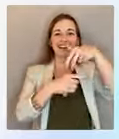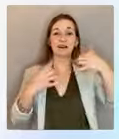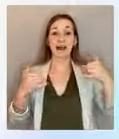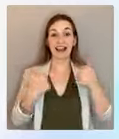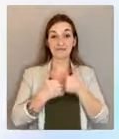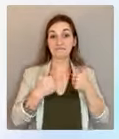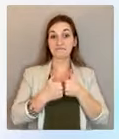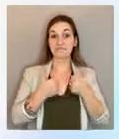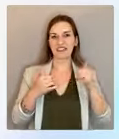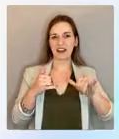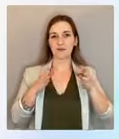you can play the game.